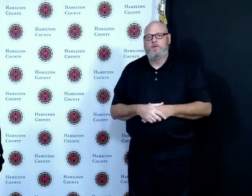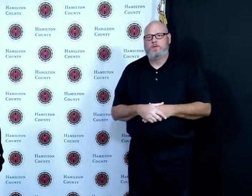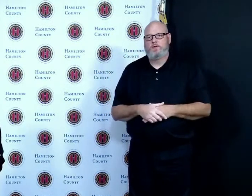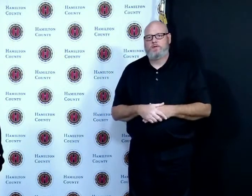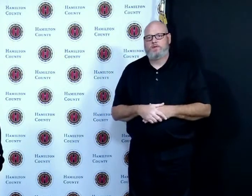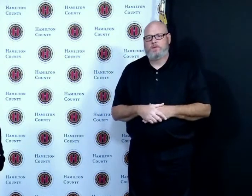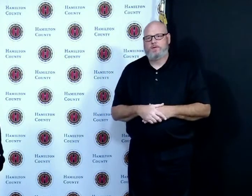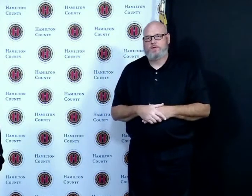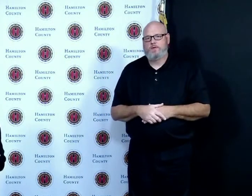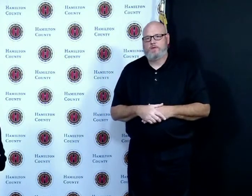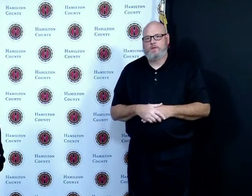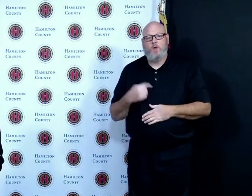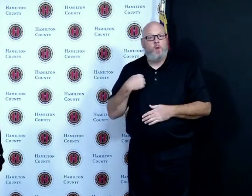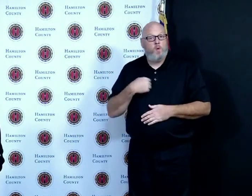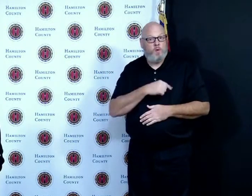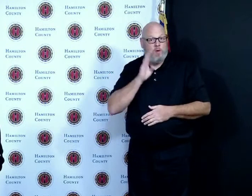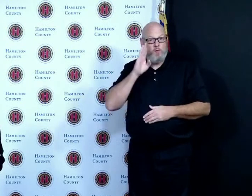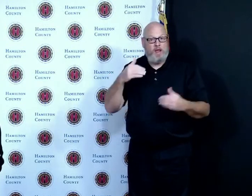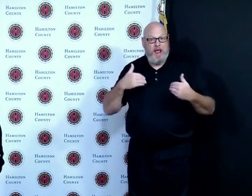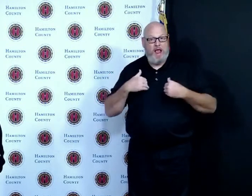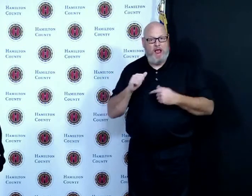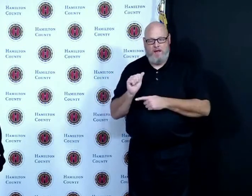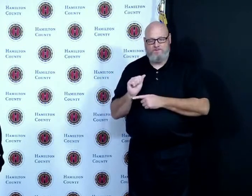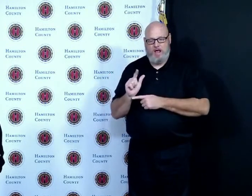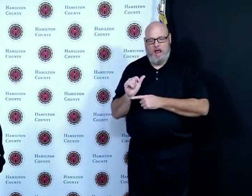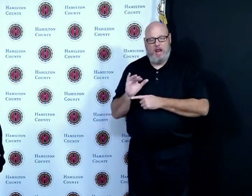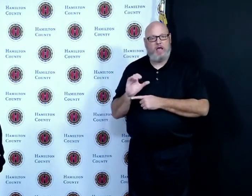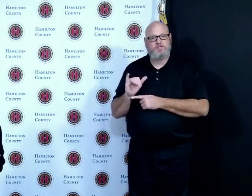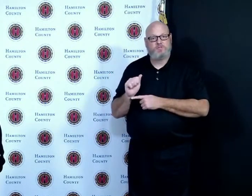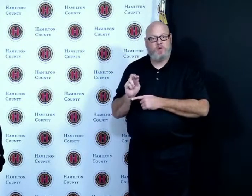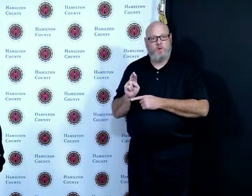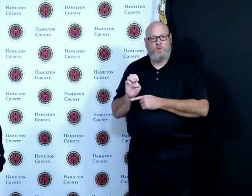we continue to see some great trends with many of our metrics as Commissioner Driehaus just shared